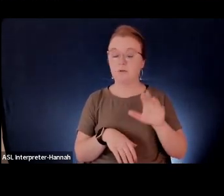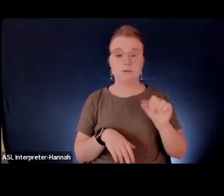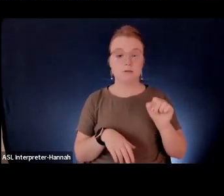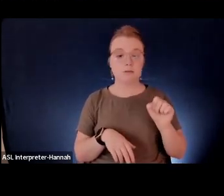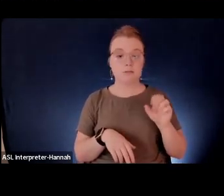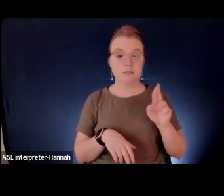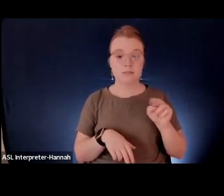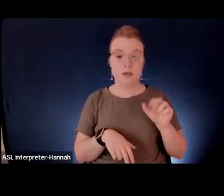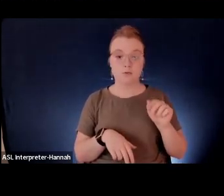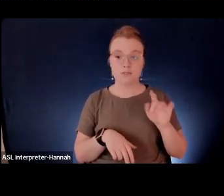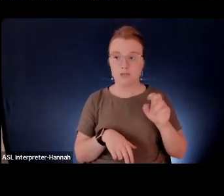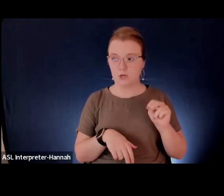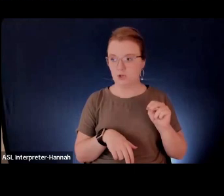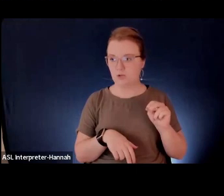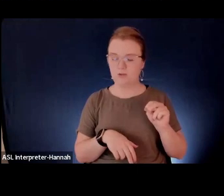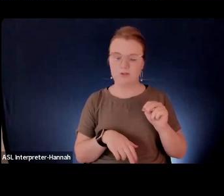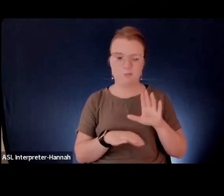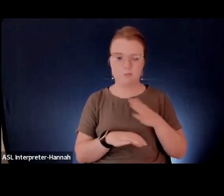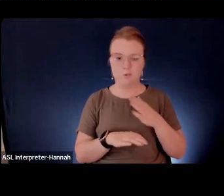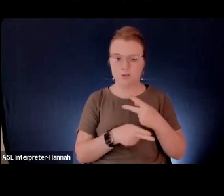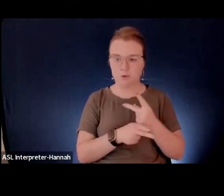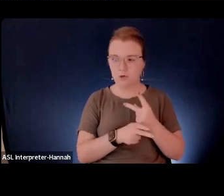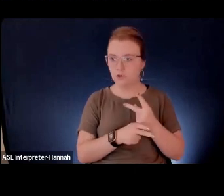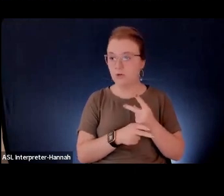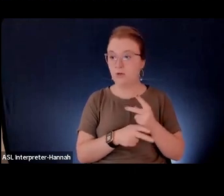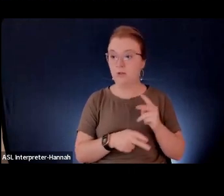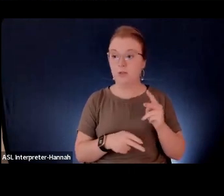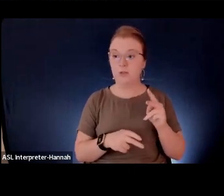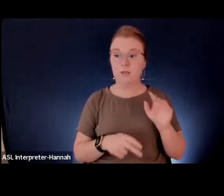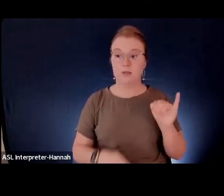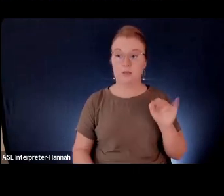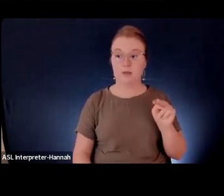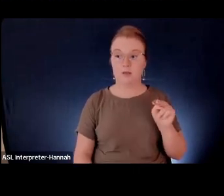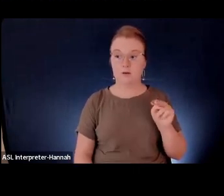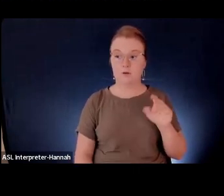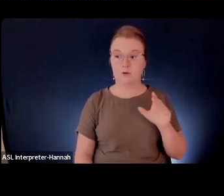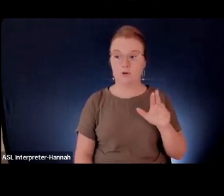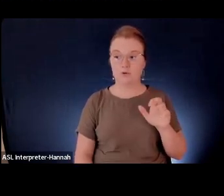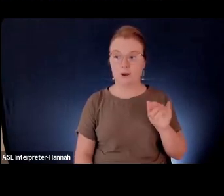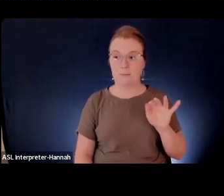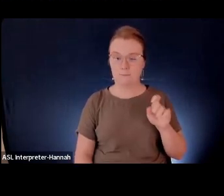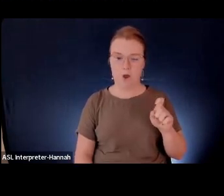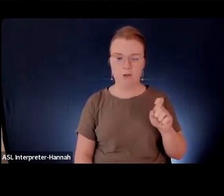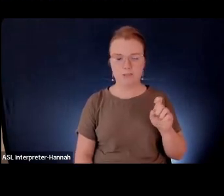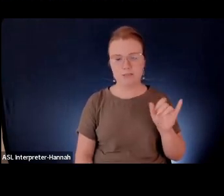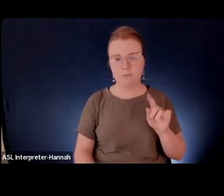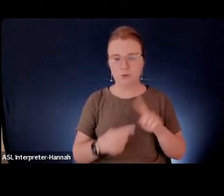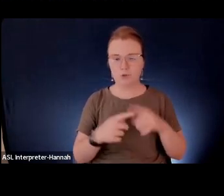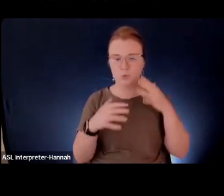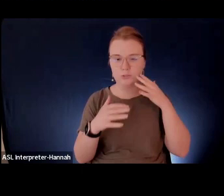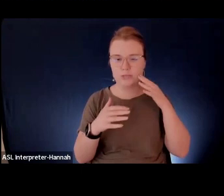Incredibox is really good. It is a very similar to Soundstation and it's a user-friendly, simple production tool